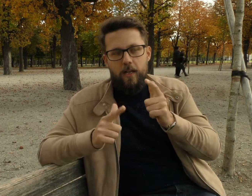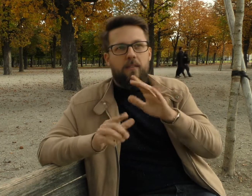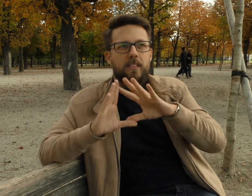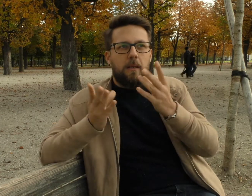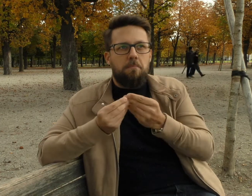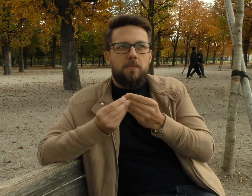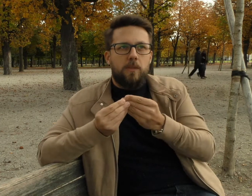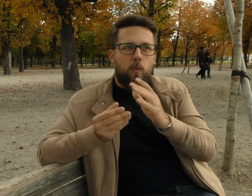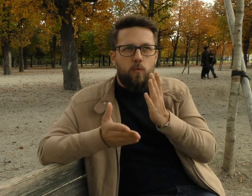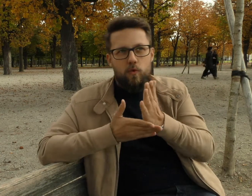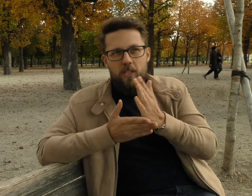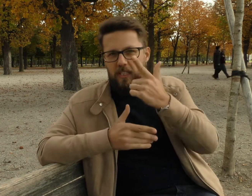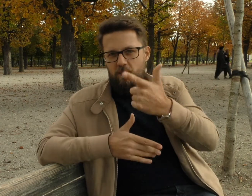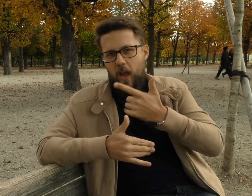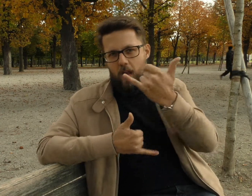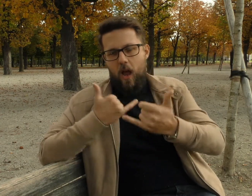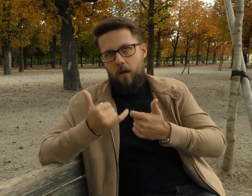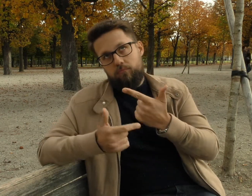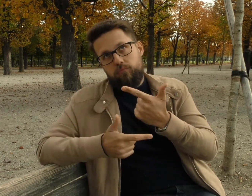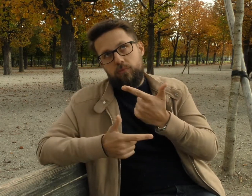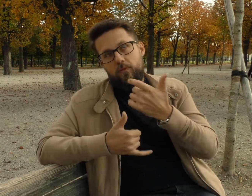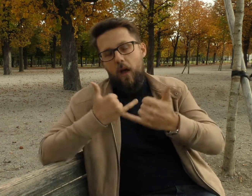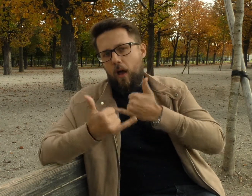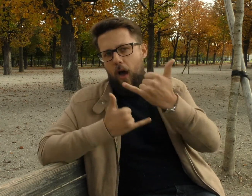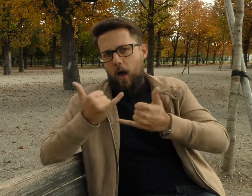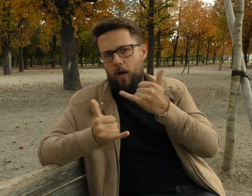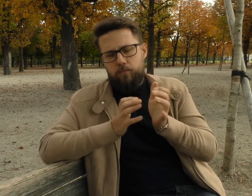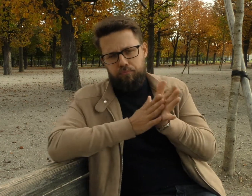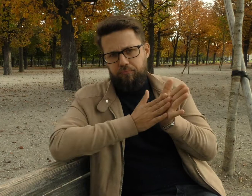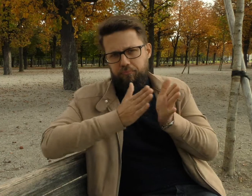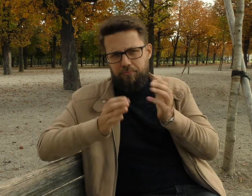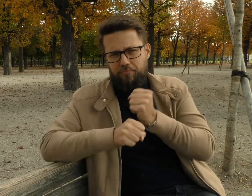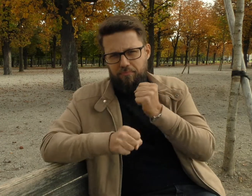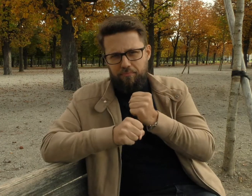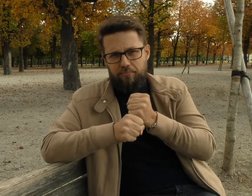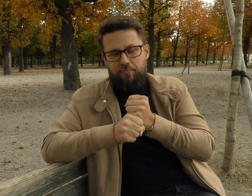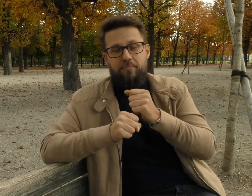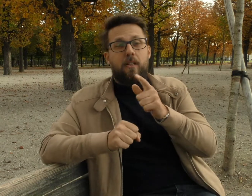Overall, I would say it was a project of approximately 2 years It was almost 2 years of work that went into it.